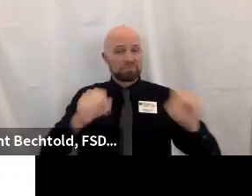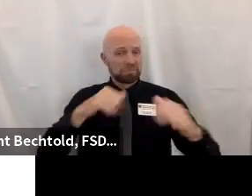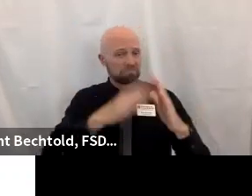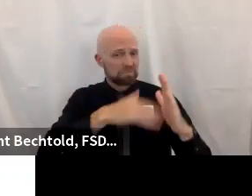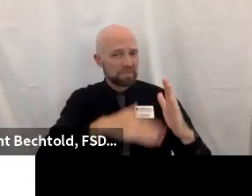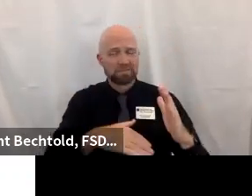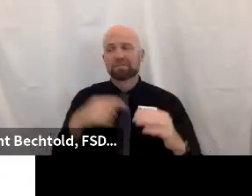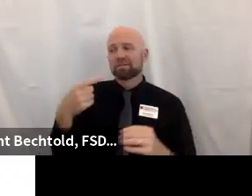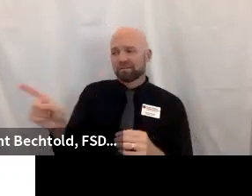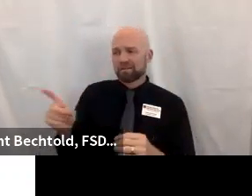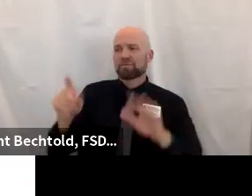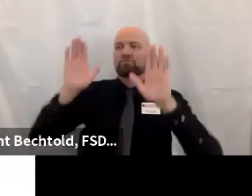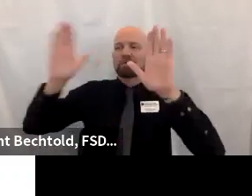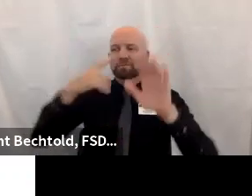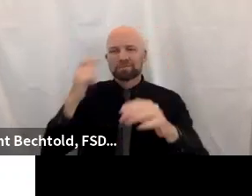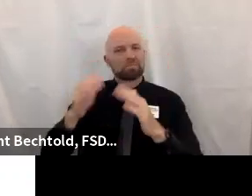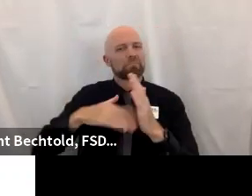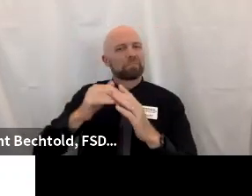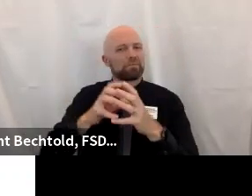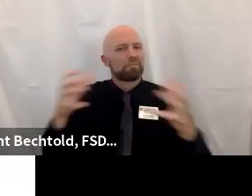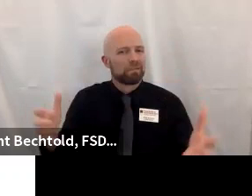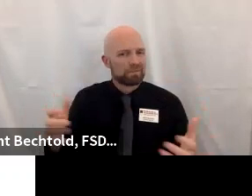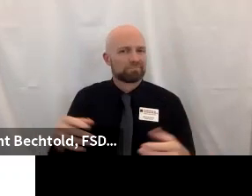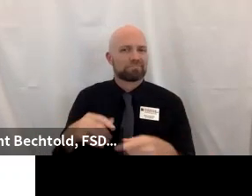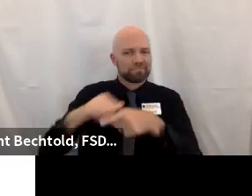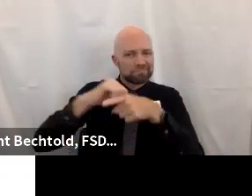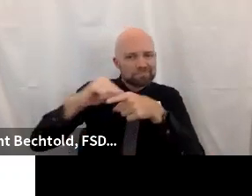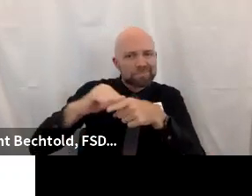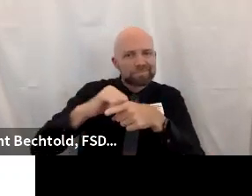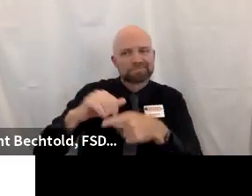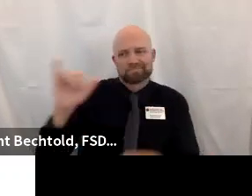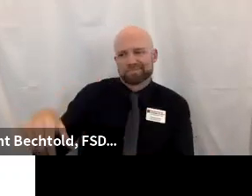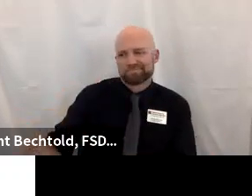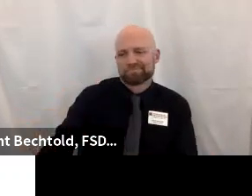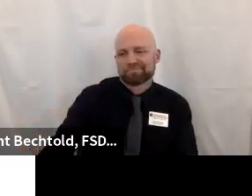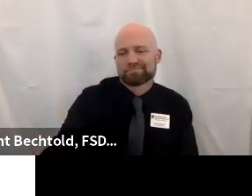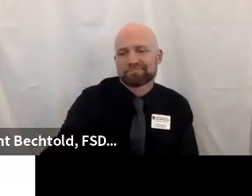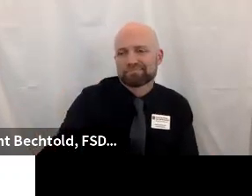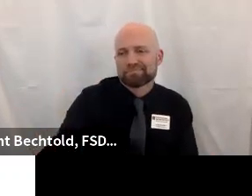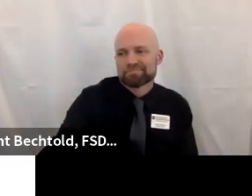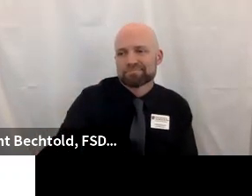"The greats were't great because at birth becuase they could paint. There were great because they'd painted a lot."